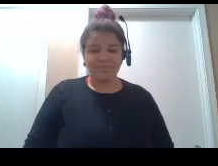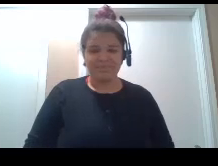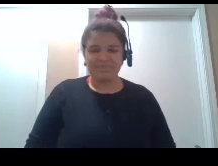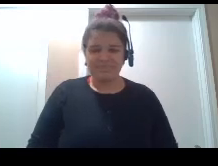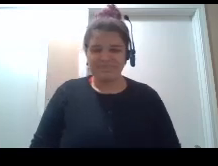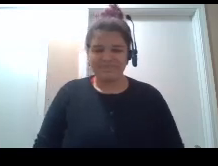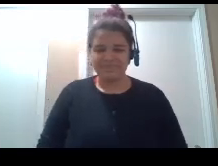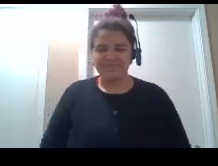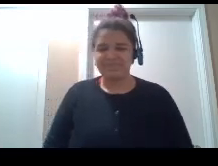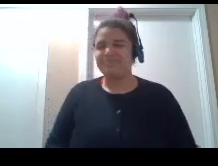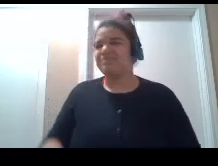Stephanie: Hi Dennis.